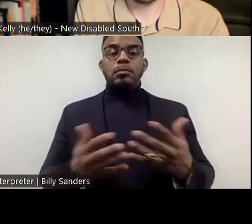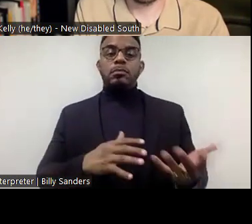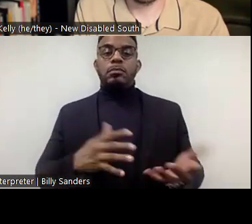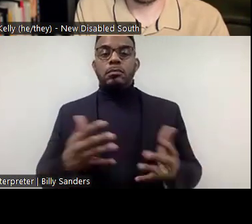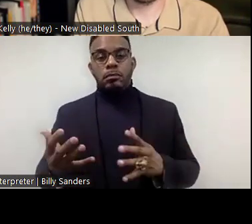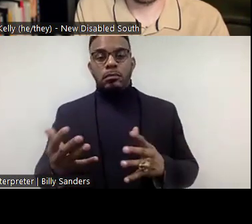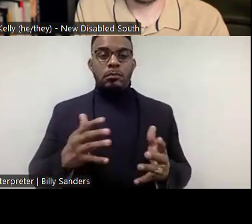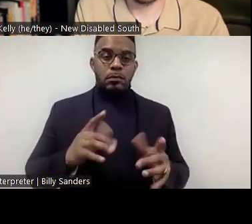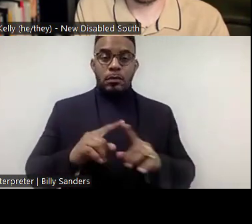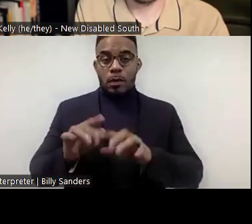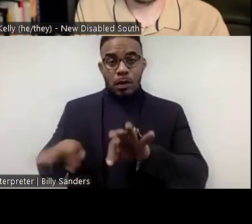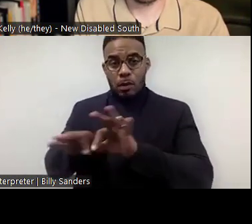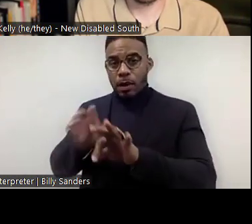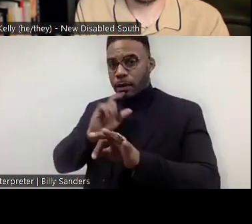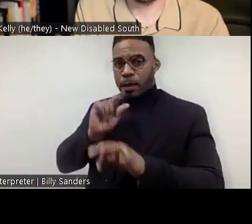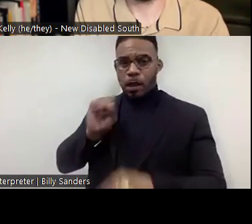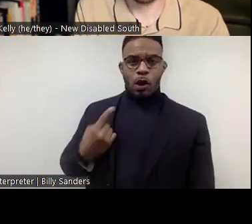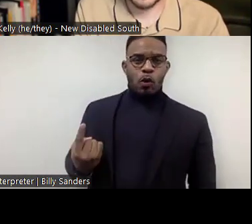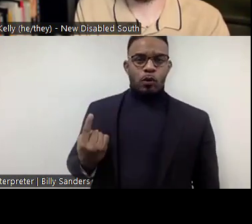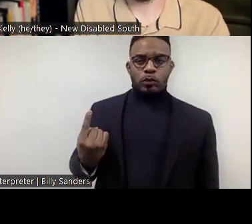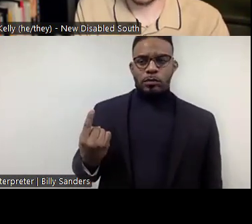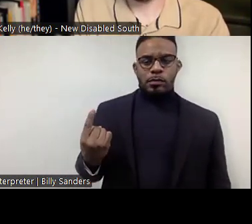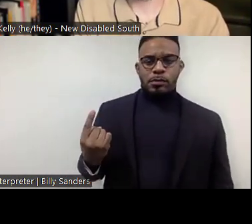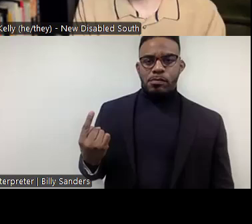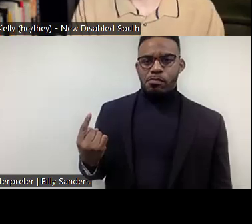So that's important. But I would also say